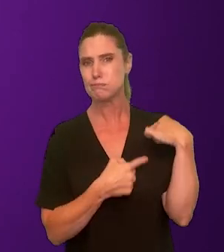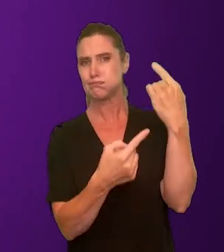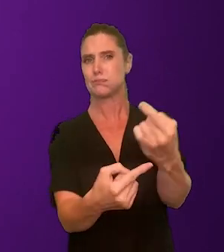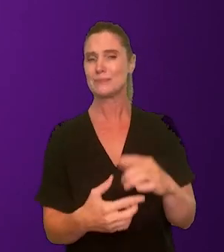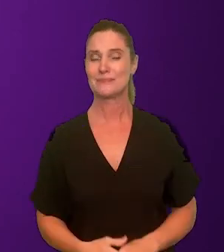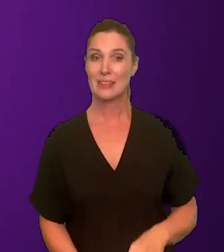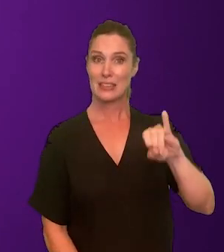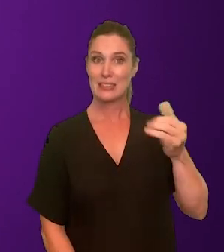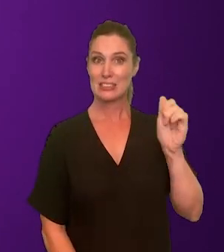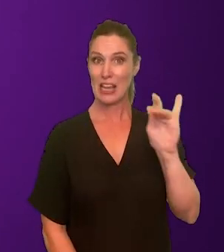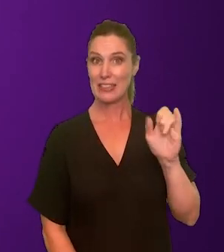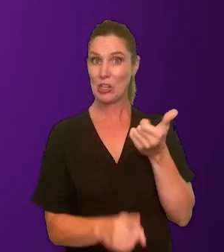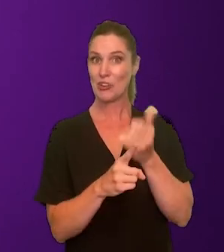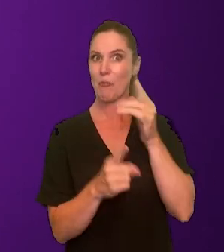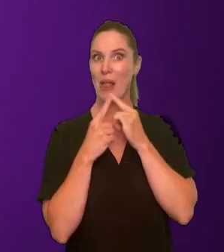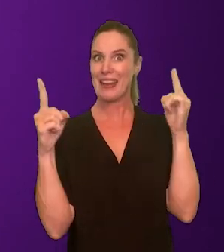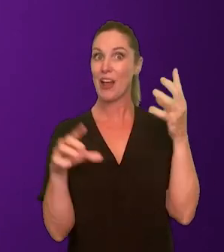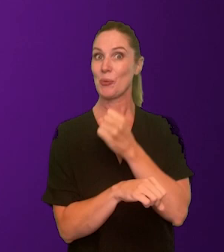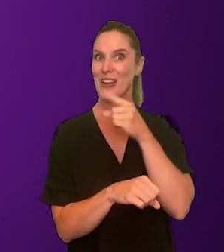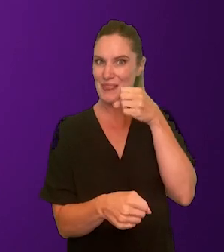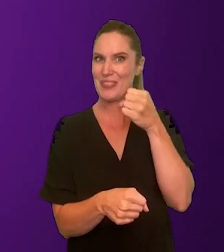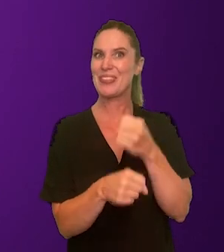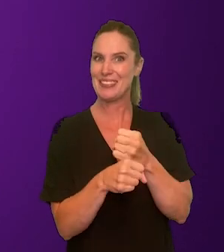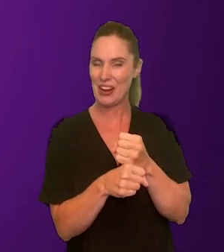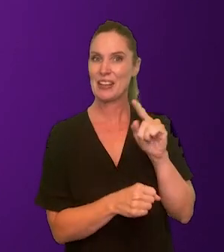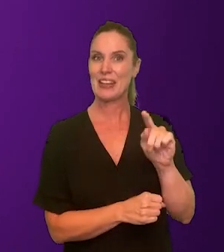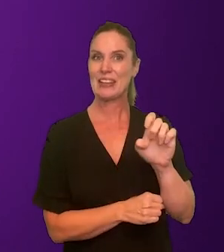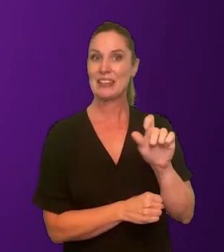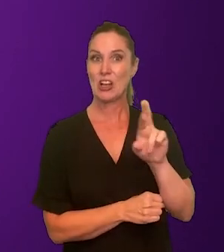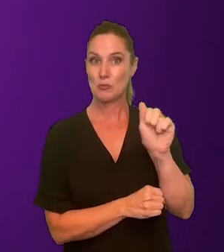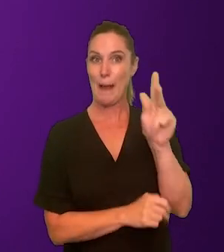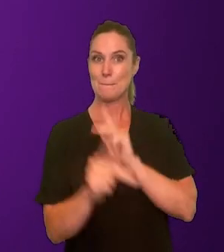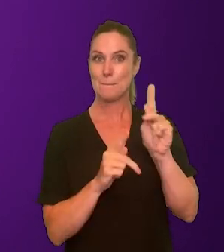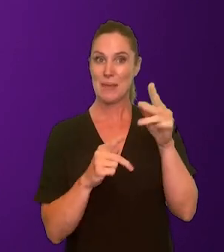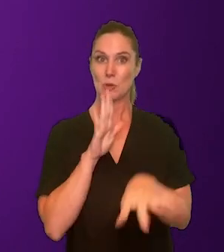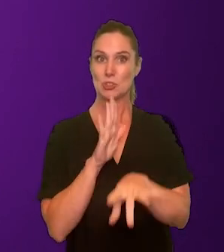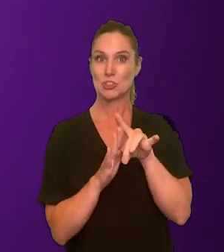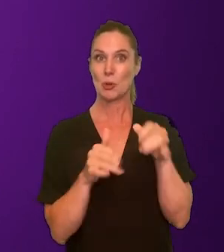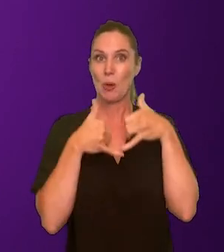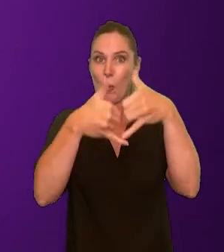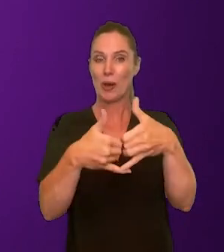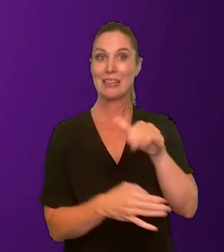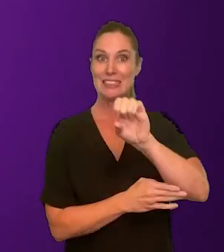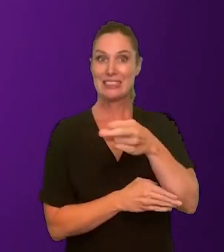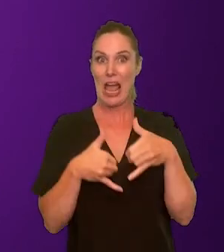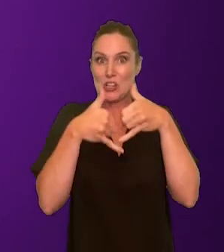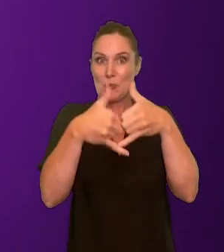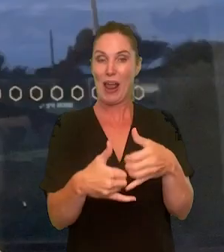Jackie will be announcing the winner of this year's Telstra People's Choice Award, a cash prize to one of the cohort from this year.